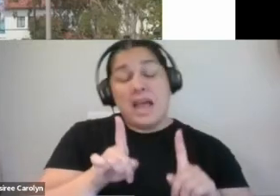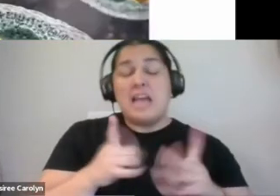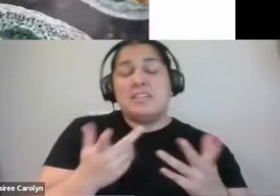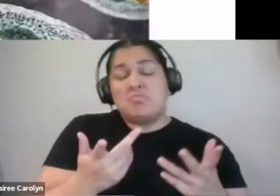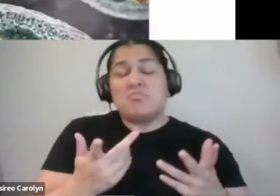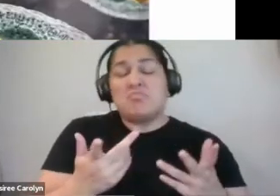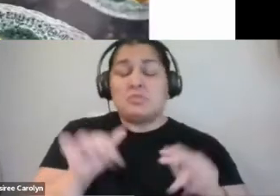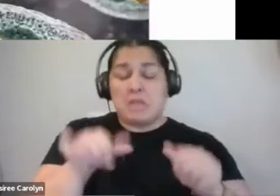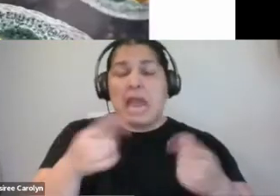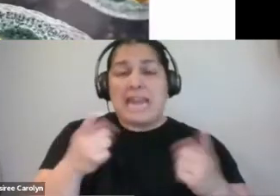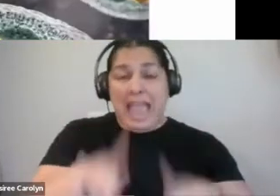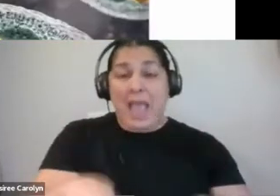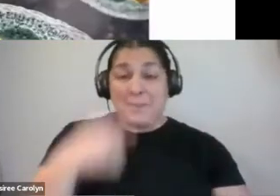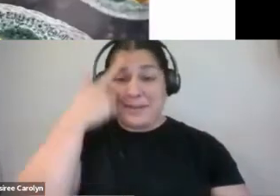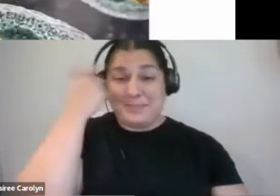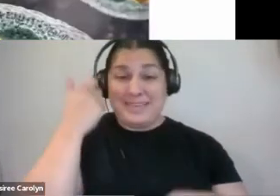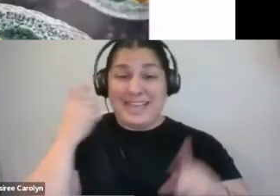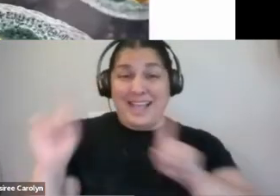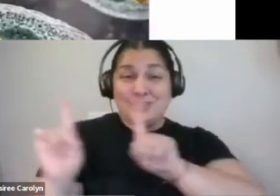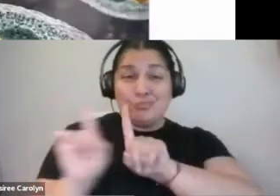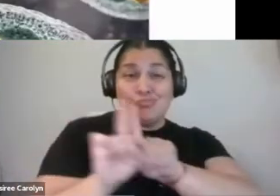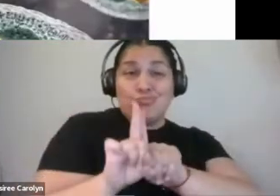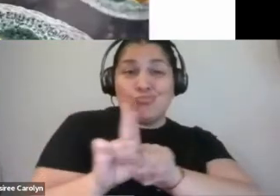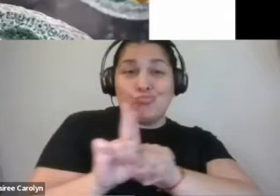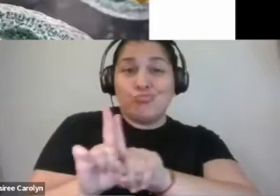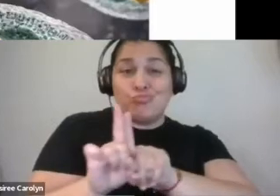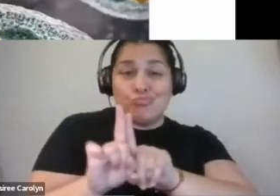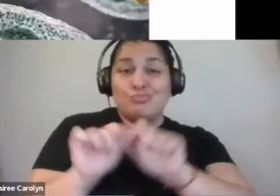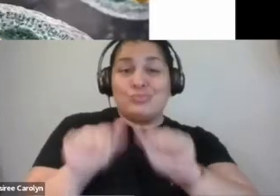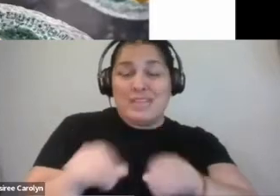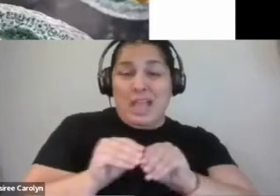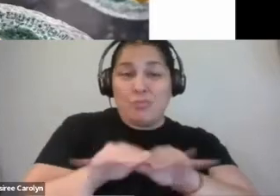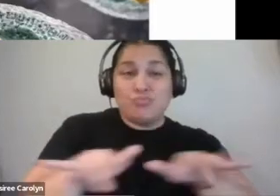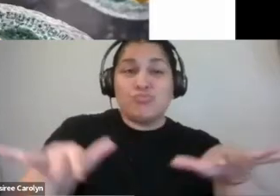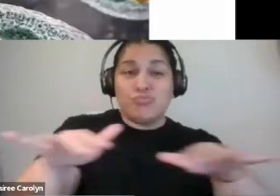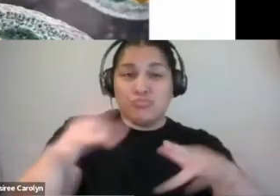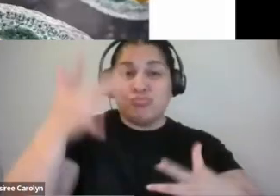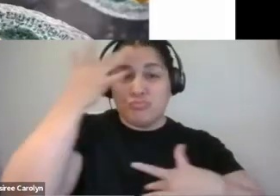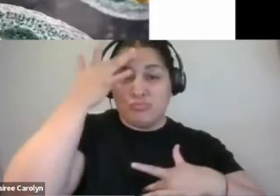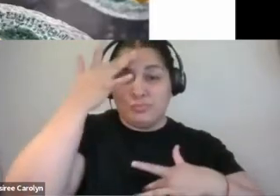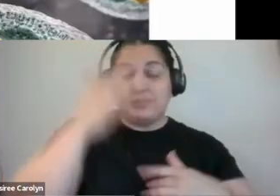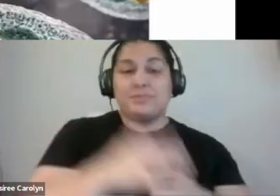but we're hearing a little bit more about this. But it's important to know that the vast vast